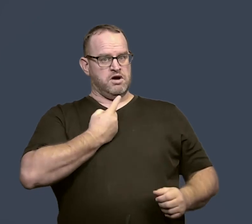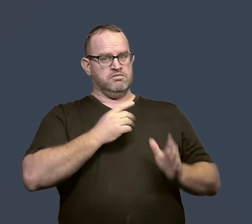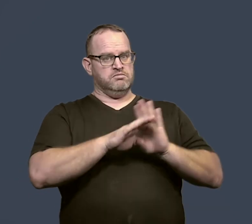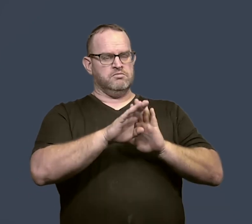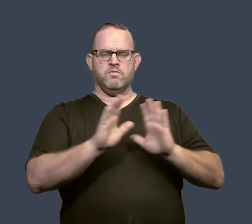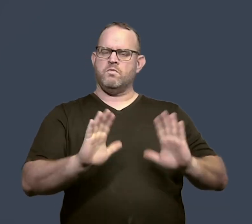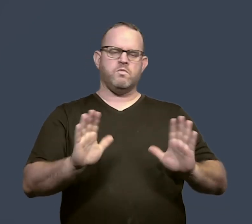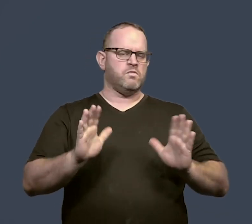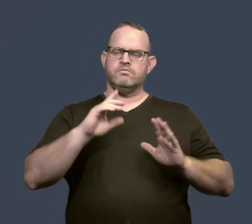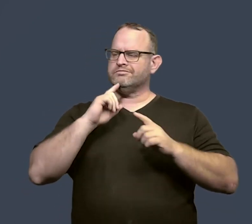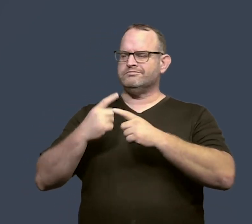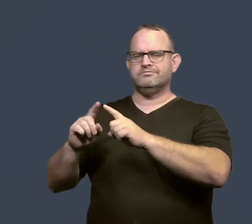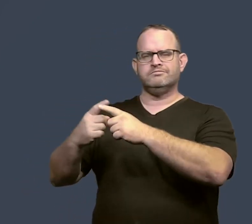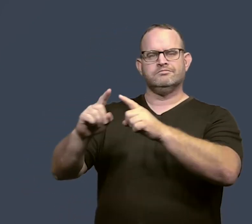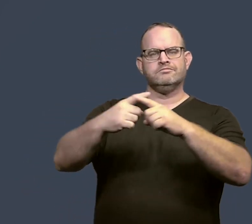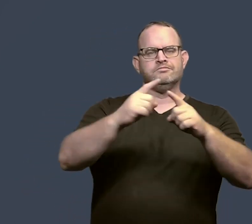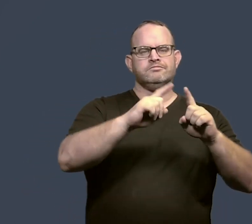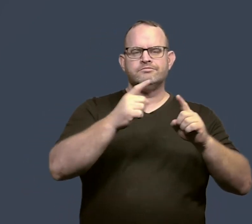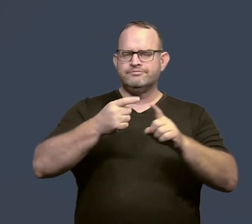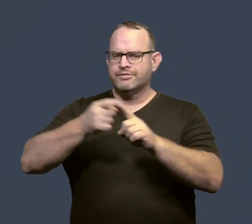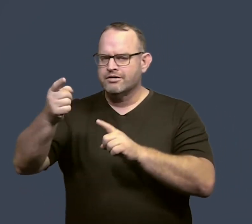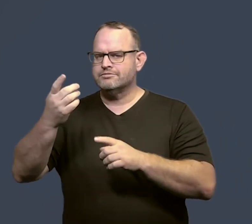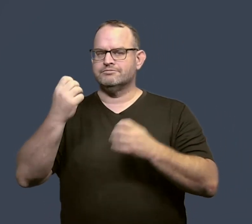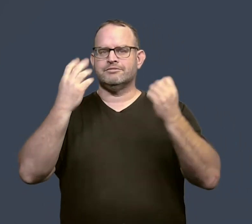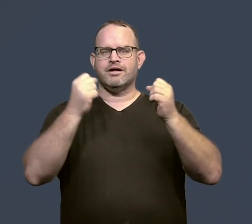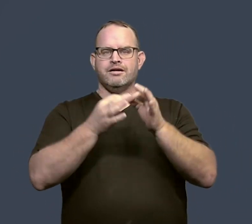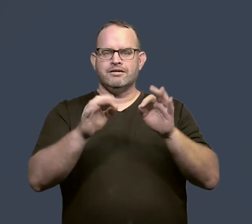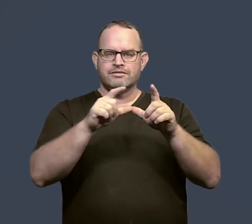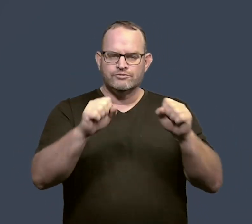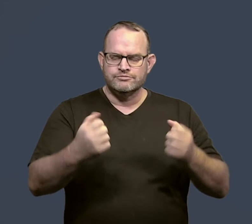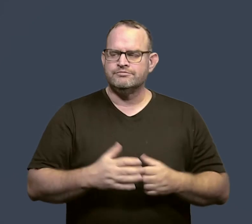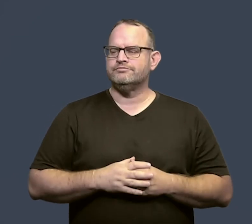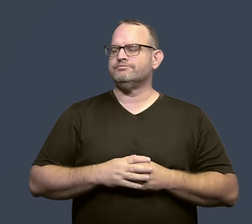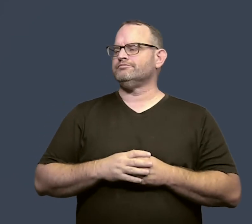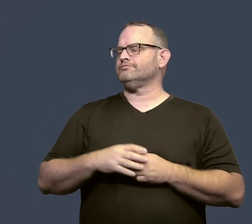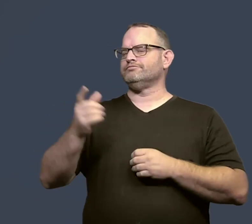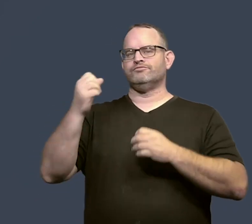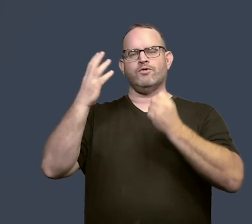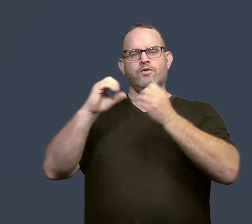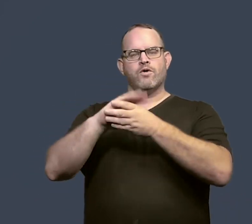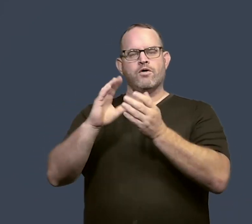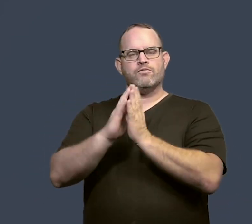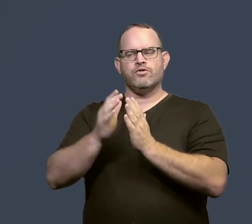The guidelines would not be possible without the valuable input from sign language storybook developers, technology experts, early grade specialists,